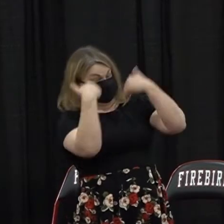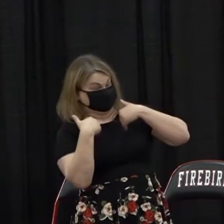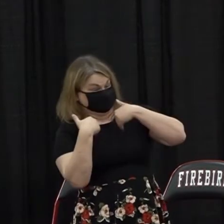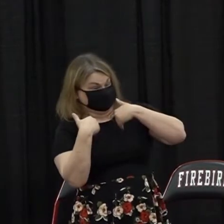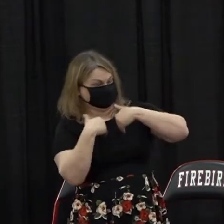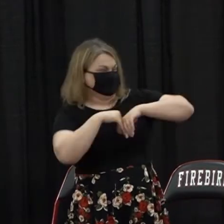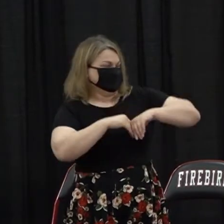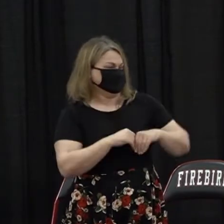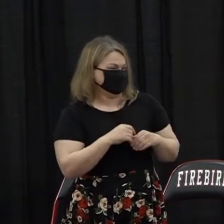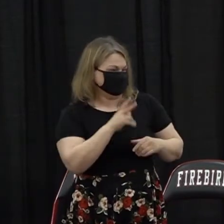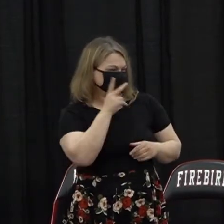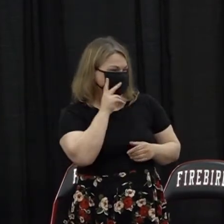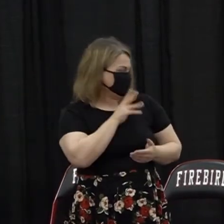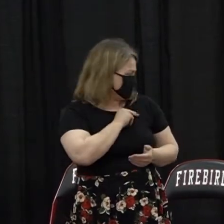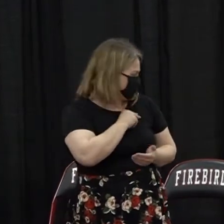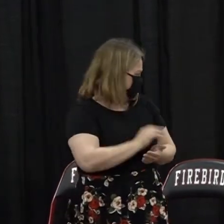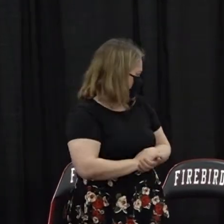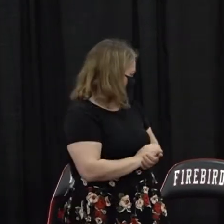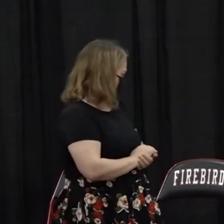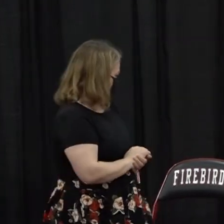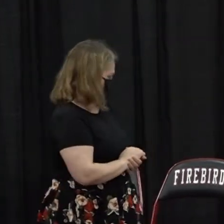Student Life staff, come on up to the stage.